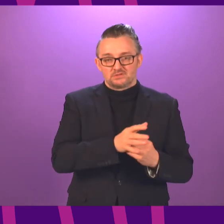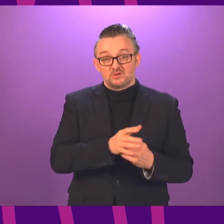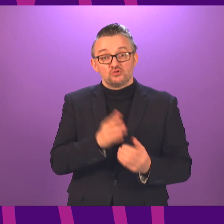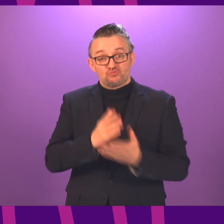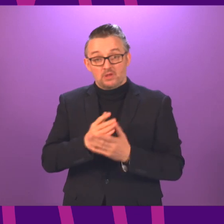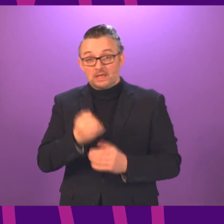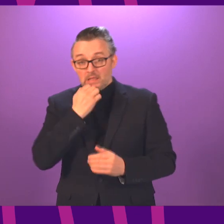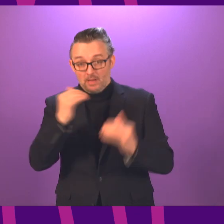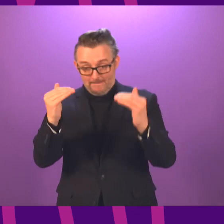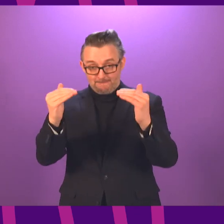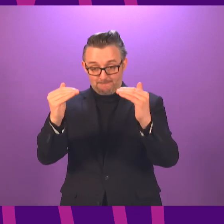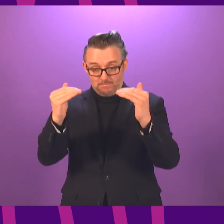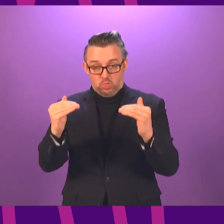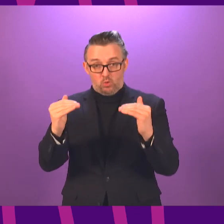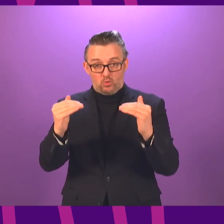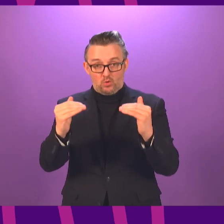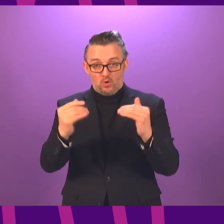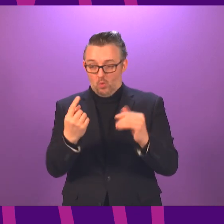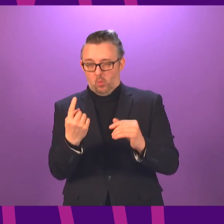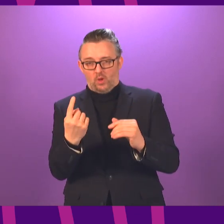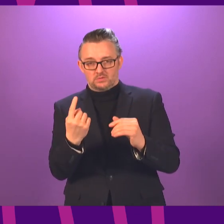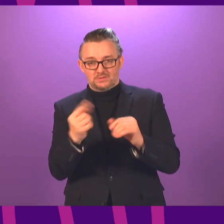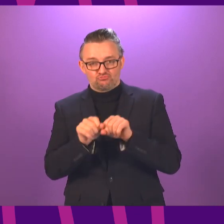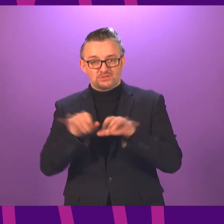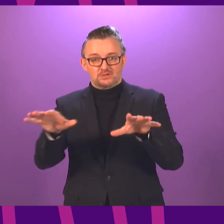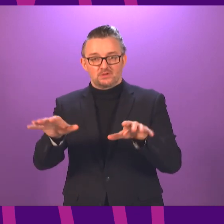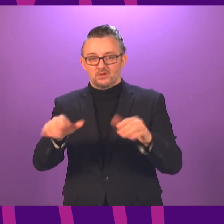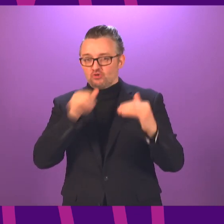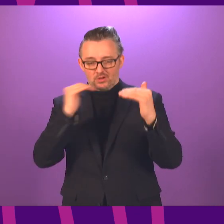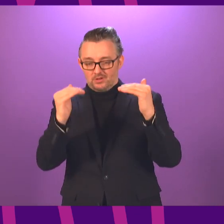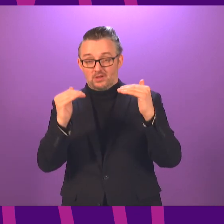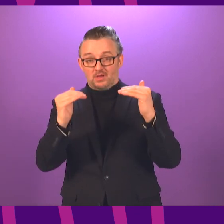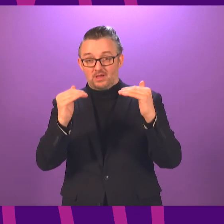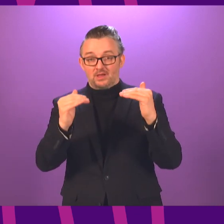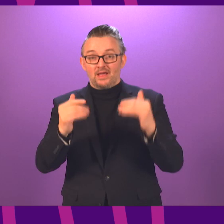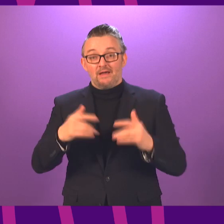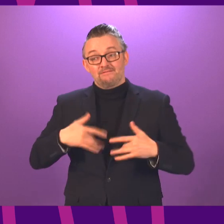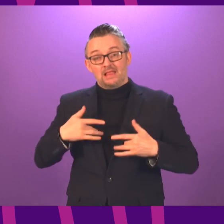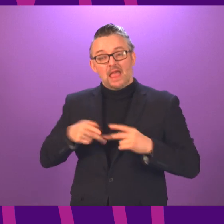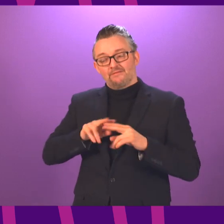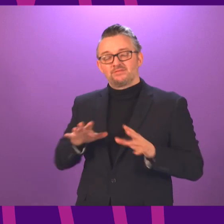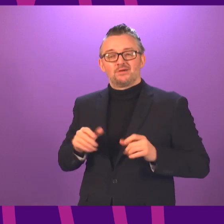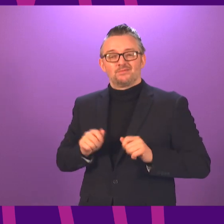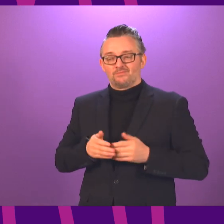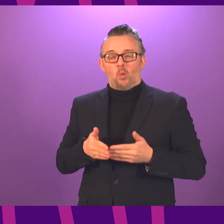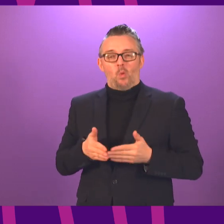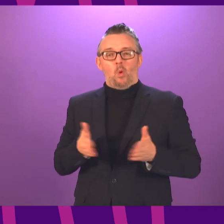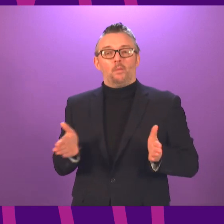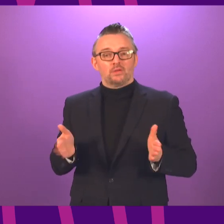below 1, it might not be very far below 1 and it would likely not take very much easing right now to push it back above 1.